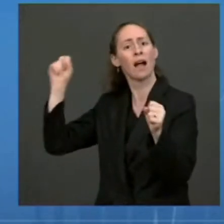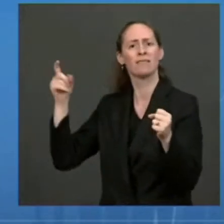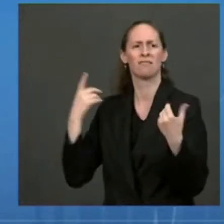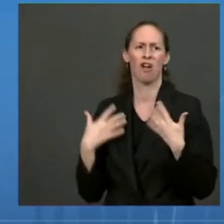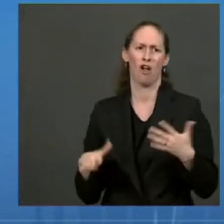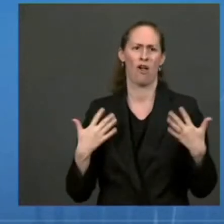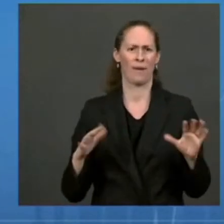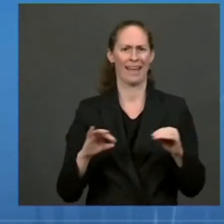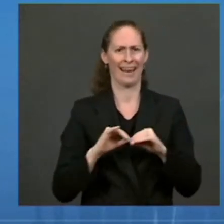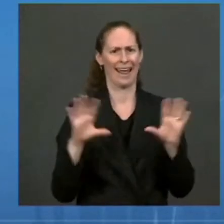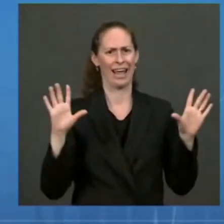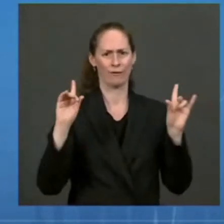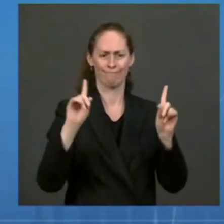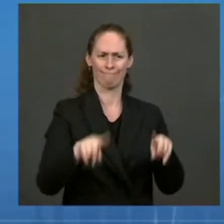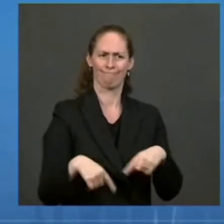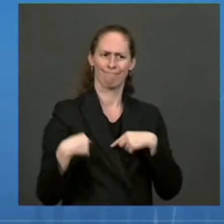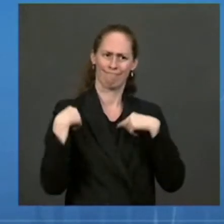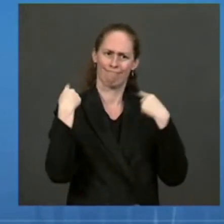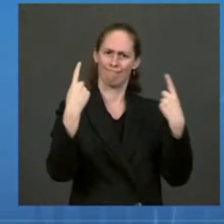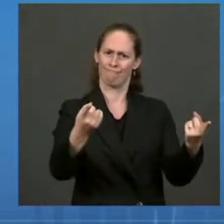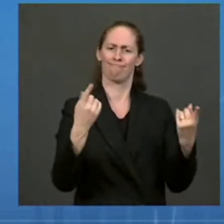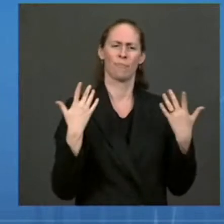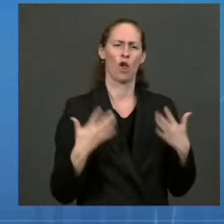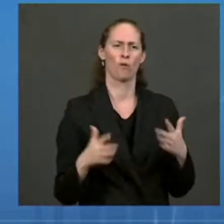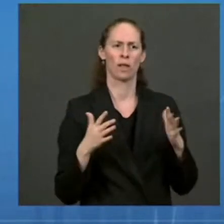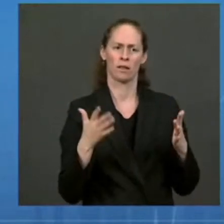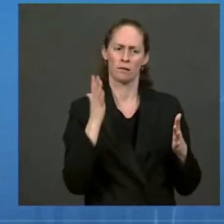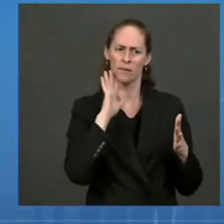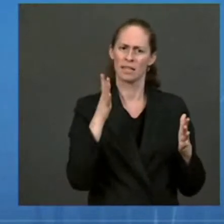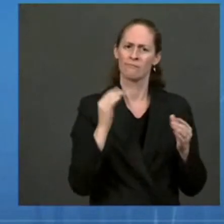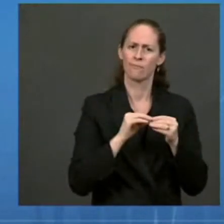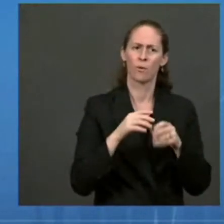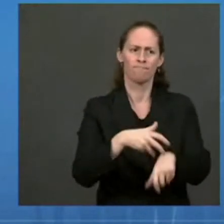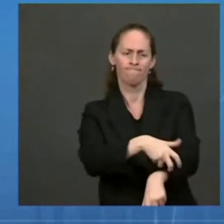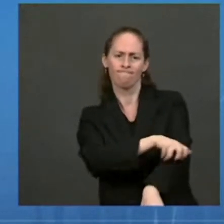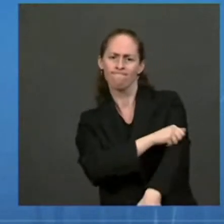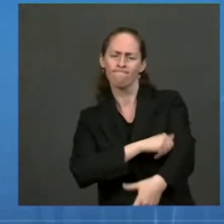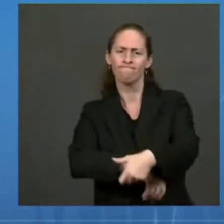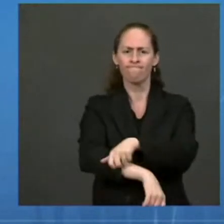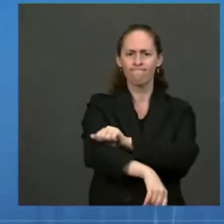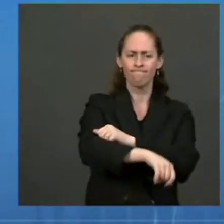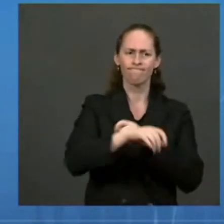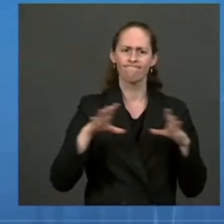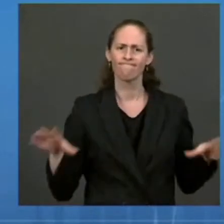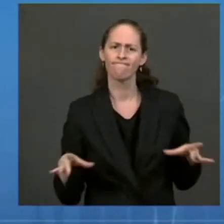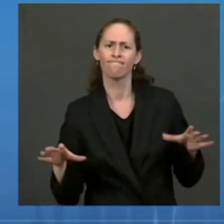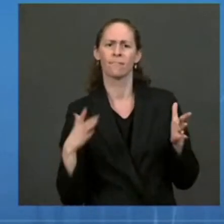QUESTION, THE PRESIDENT HAS